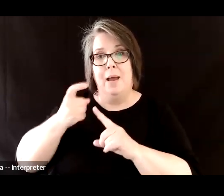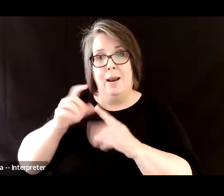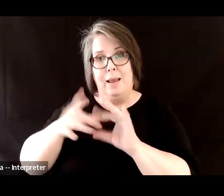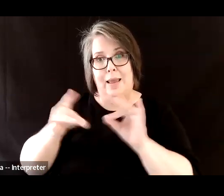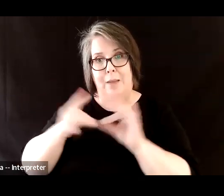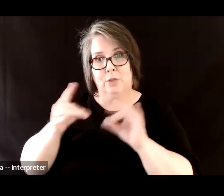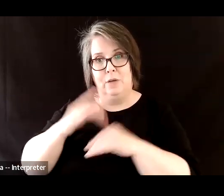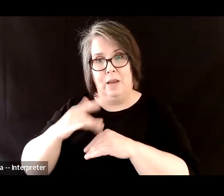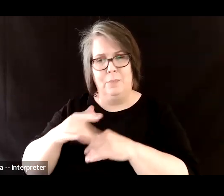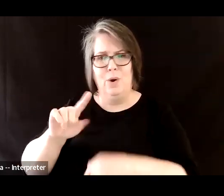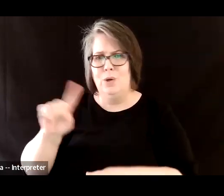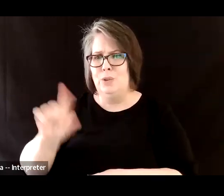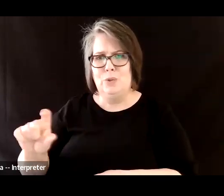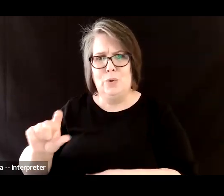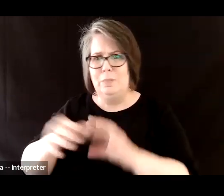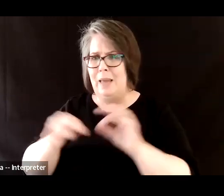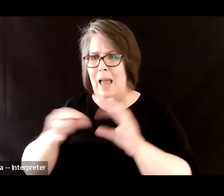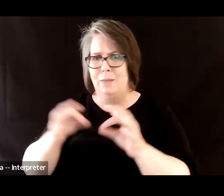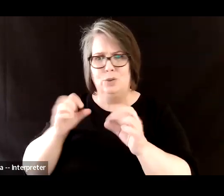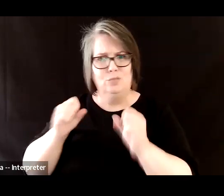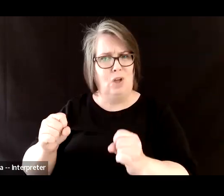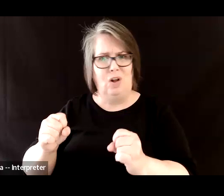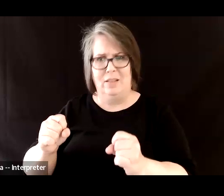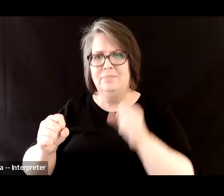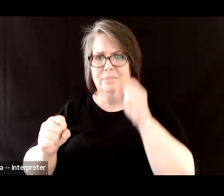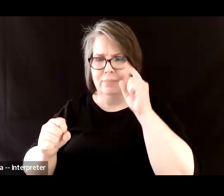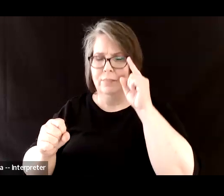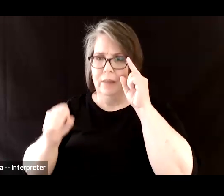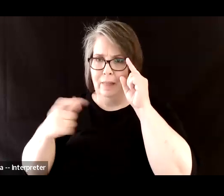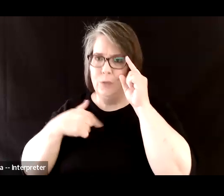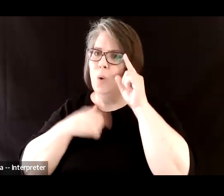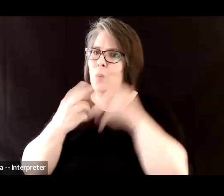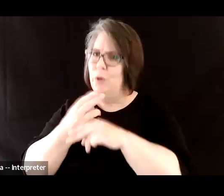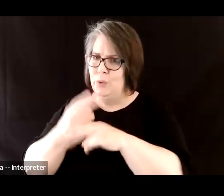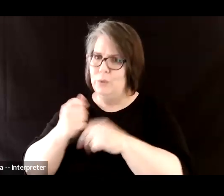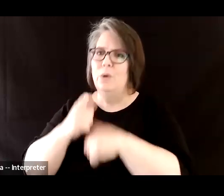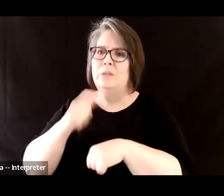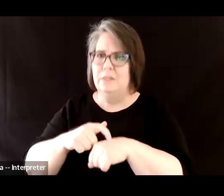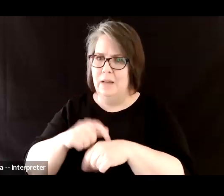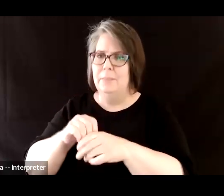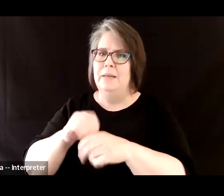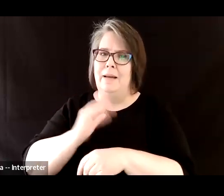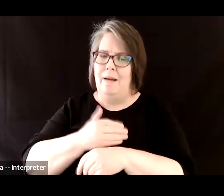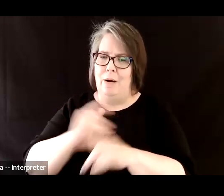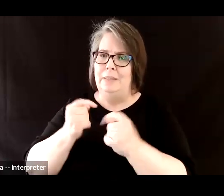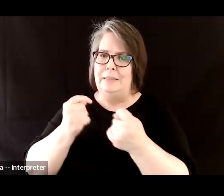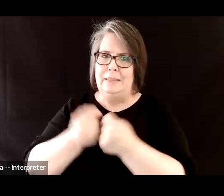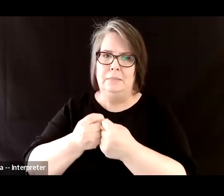I know he really solid. That is what we use most of the time in my teams. I can't say for a lot of the